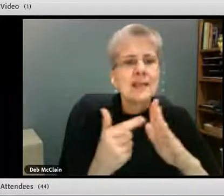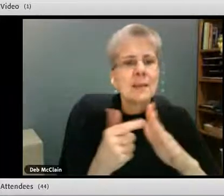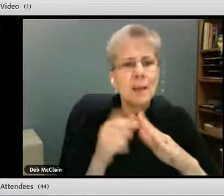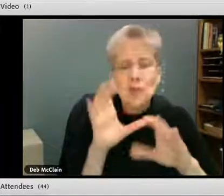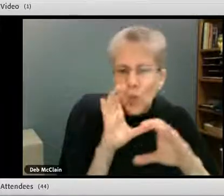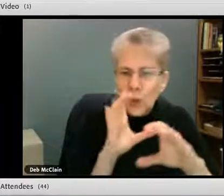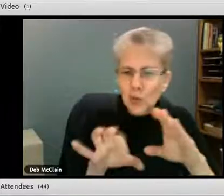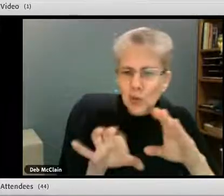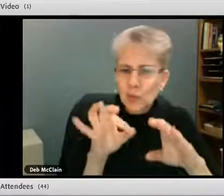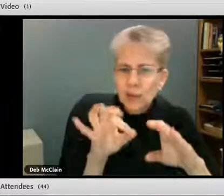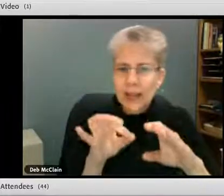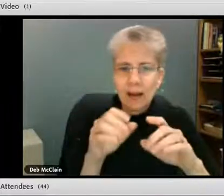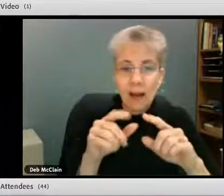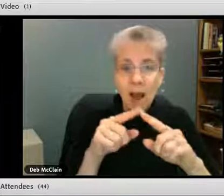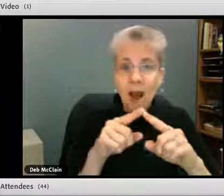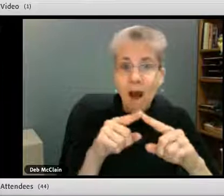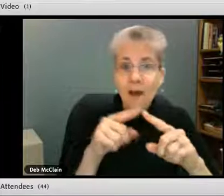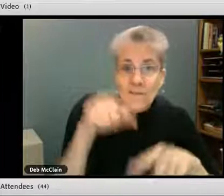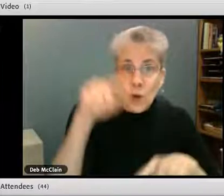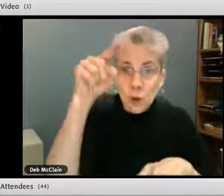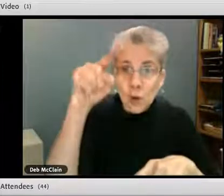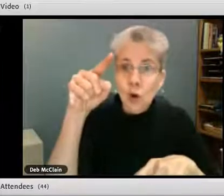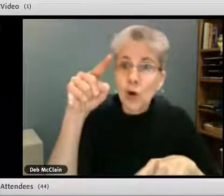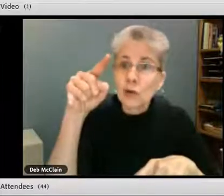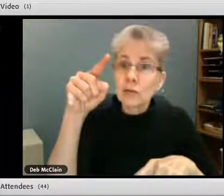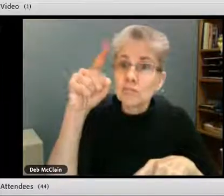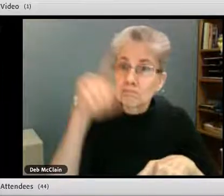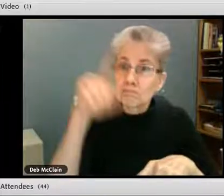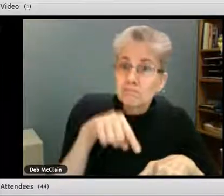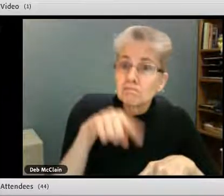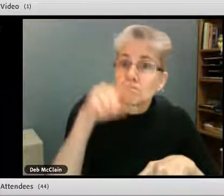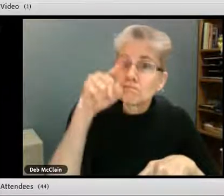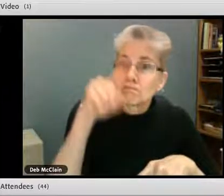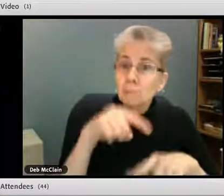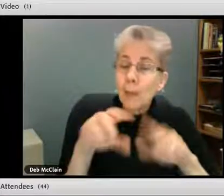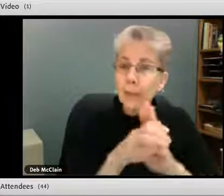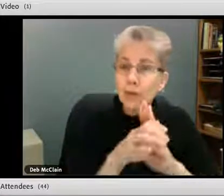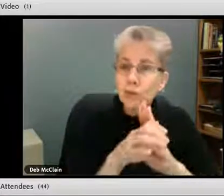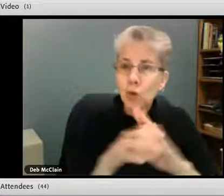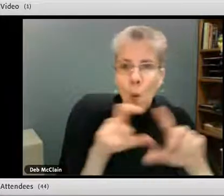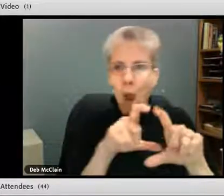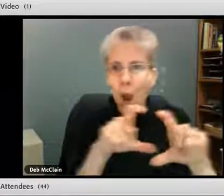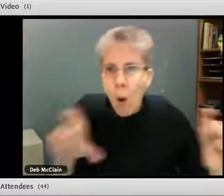you need a horizontal picture. You just know that you need that.